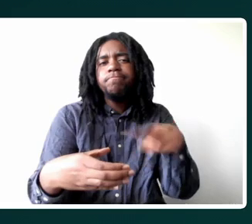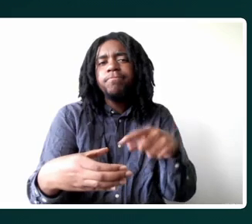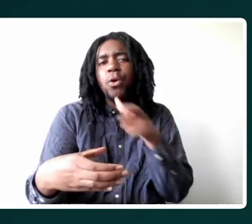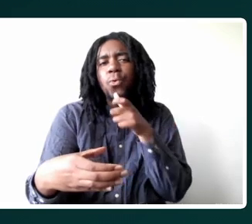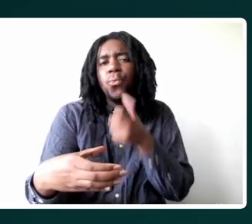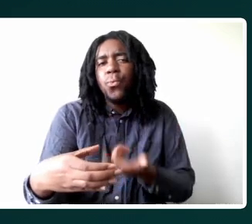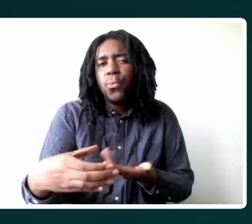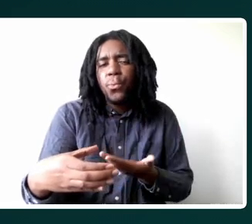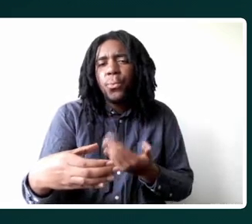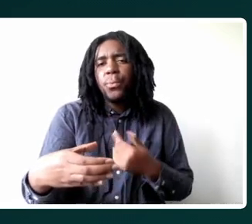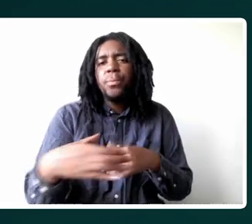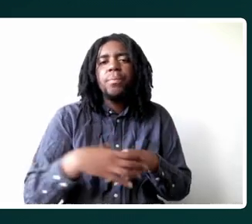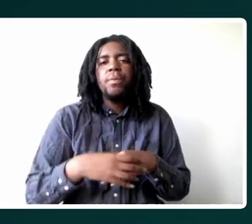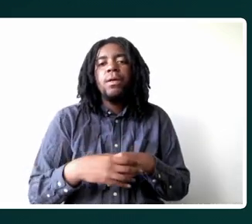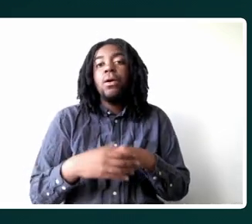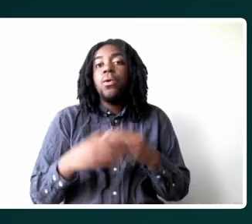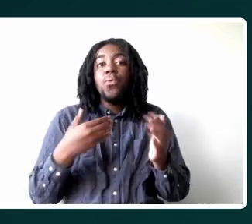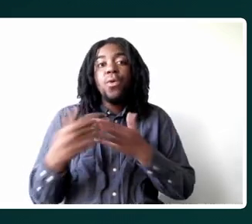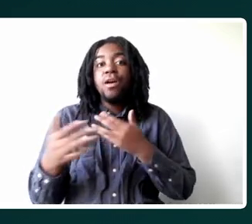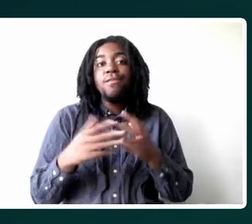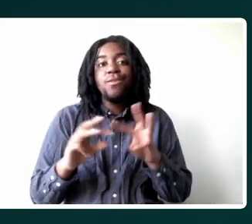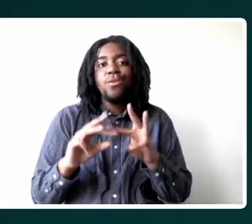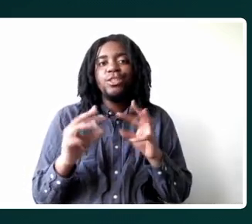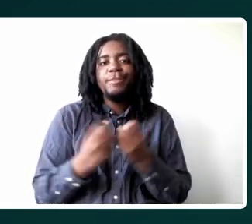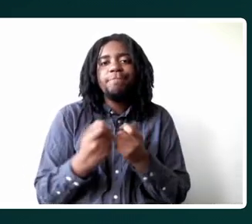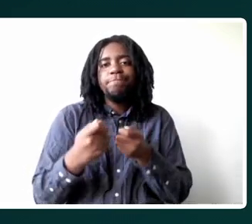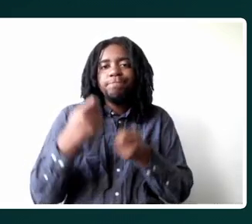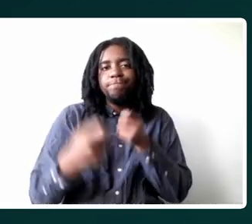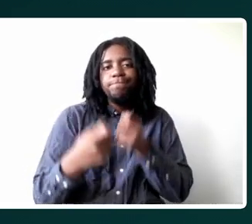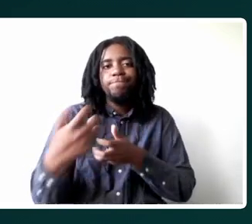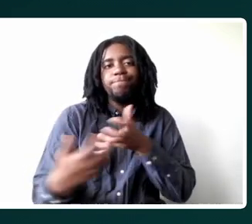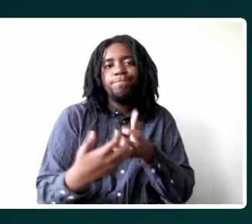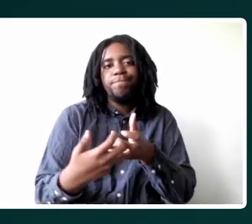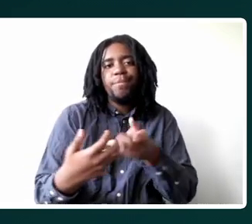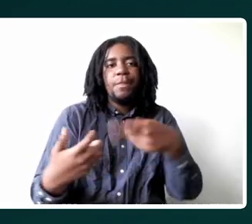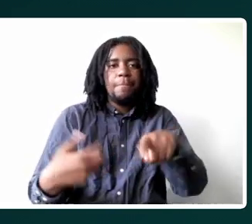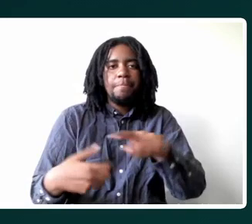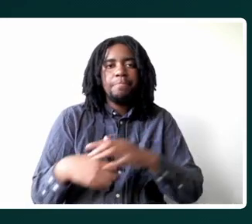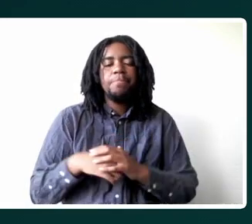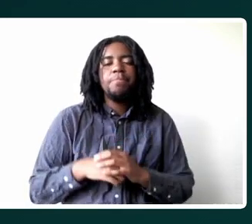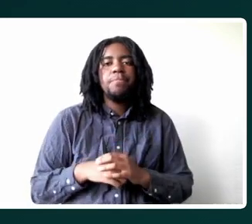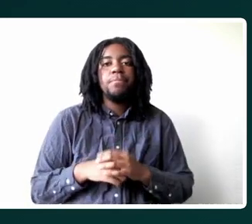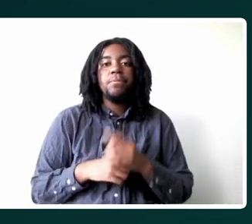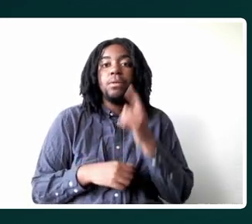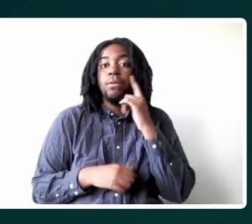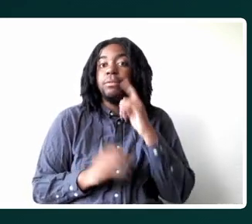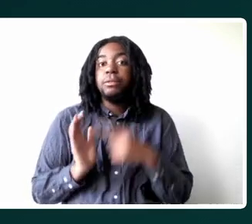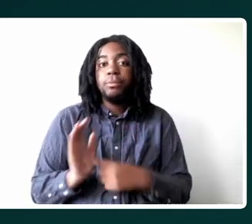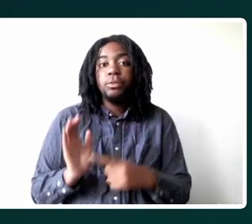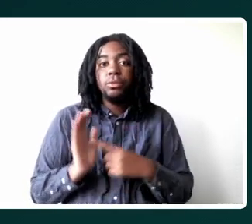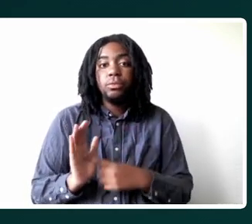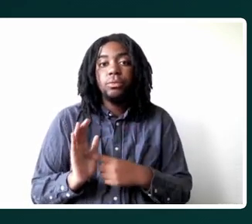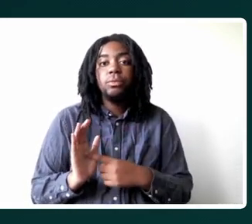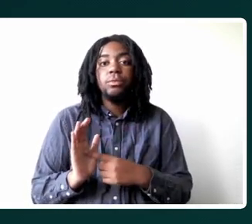you're doing meets their needs. For example, you might think about the following, like,